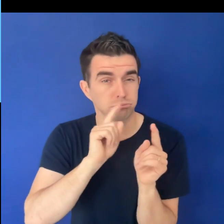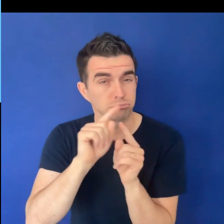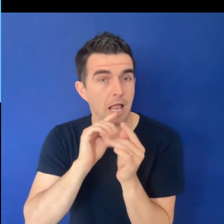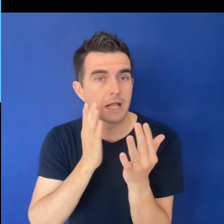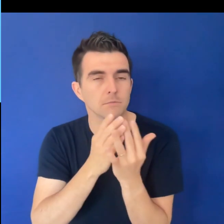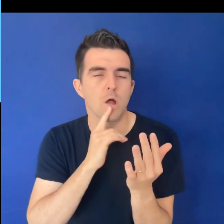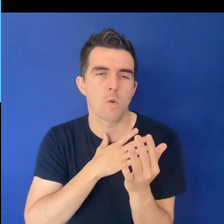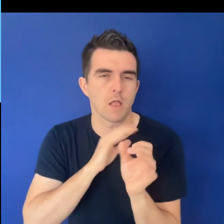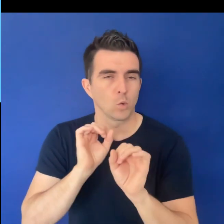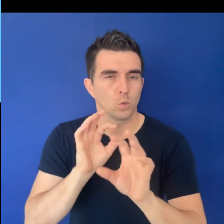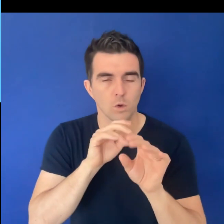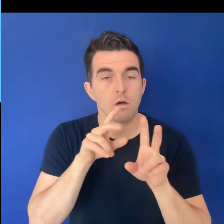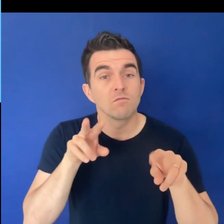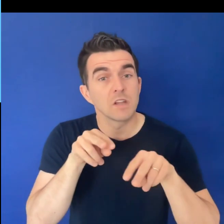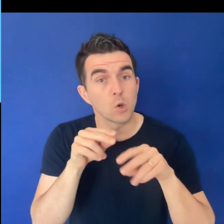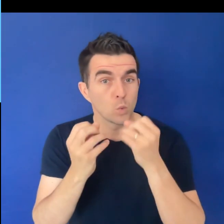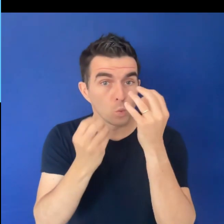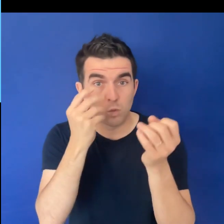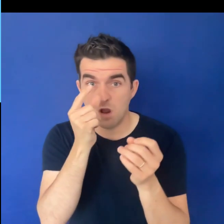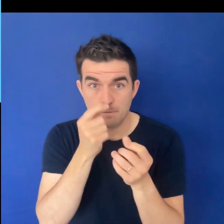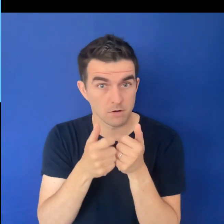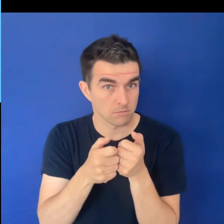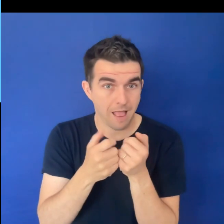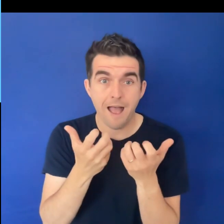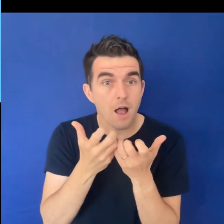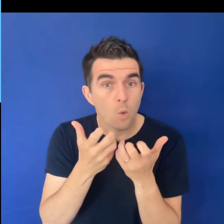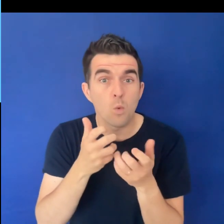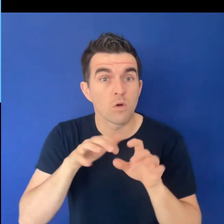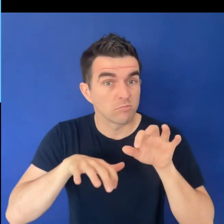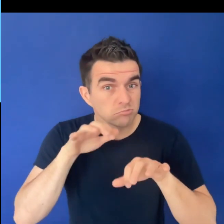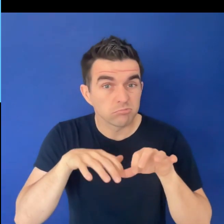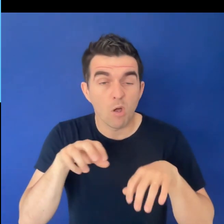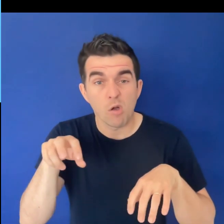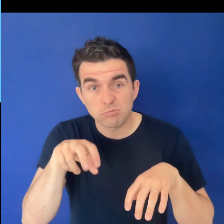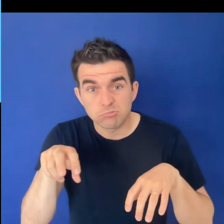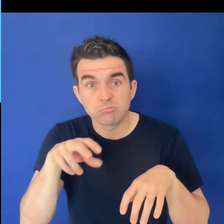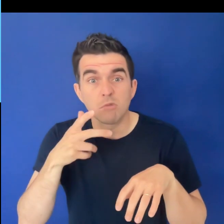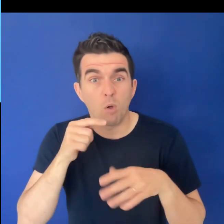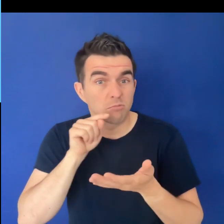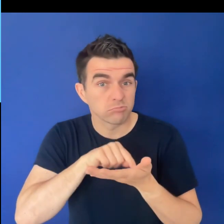Videoverse can be controlled using mouse, keyboard, touch screen, or controller.